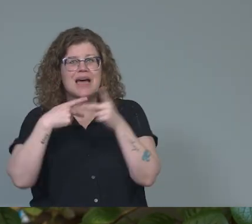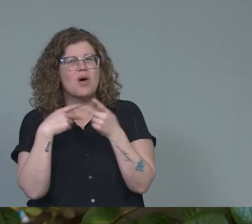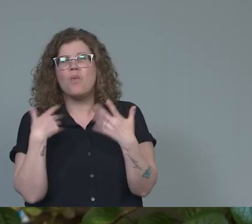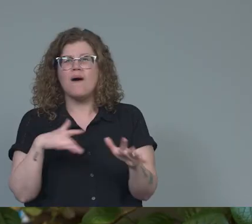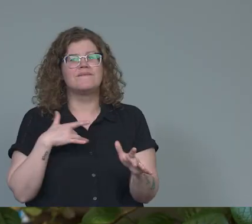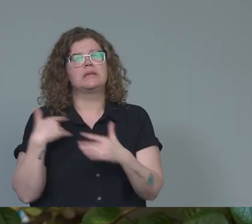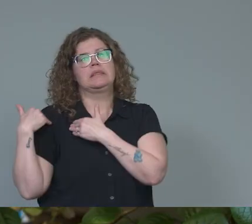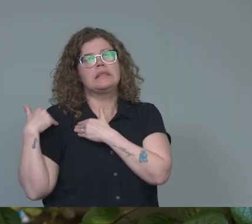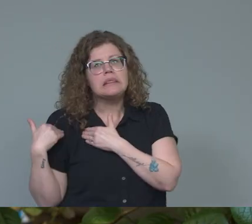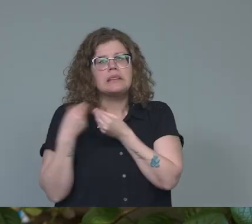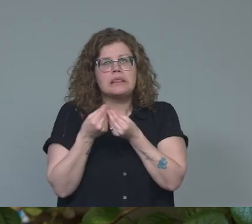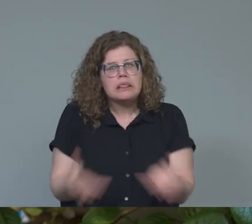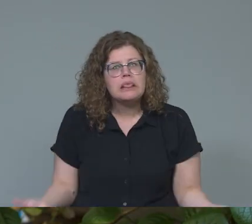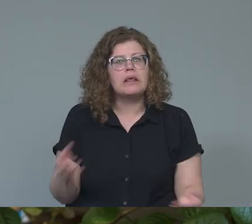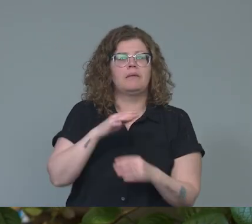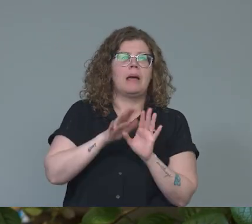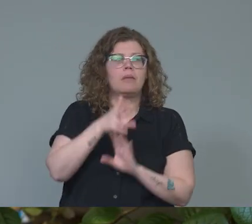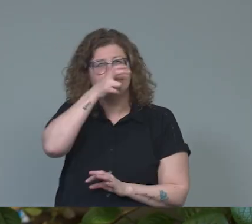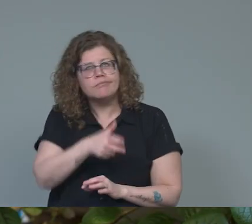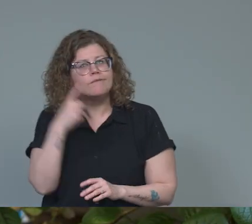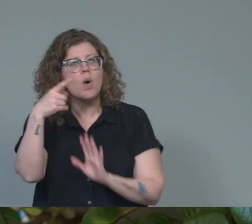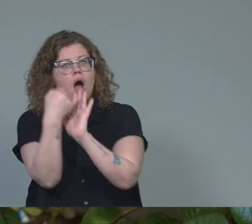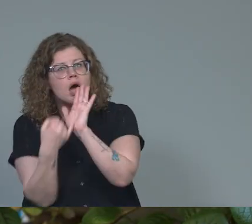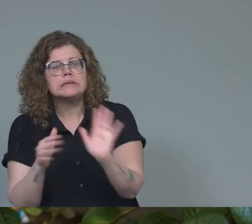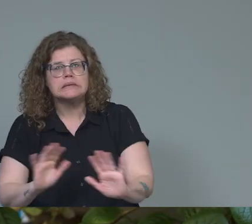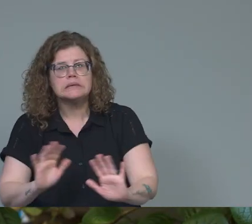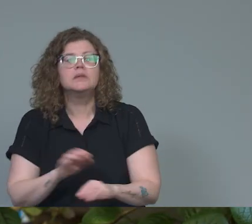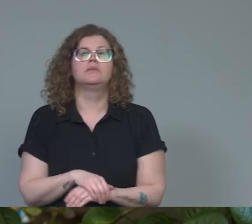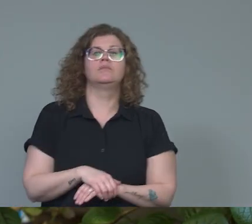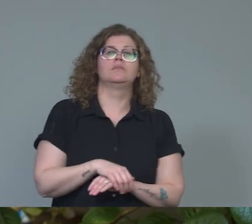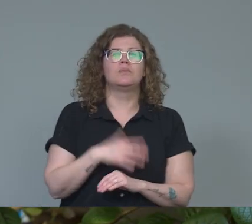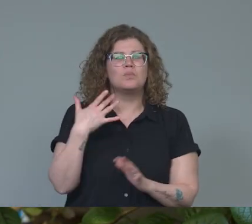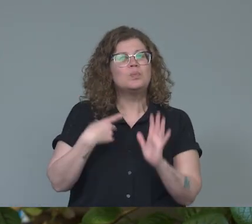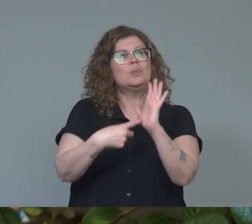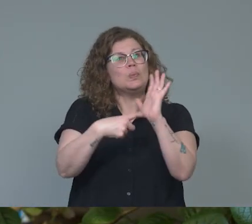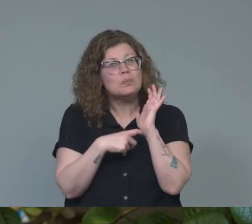then we would pursue warranty coverage to cover the costs of those repairs.